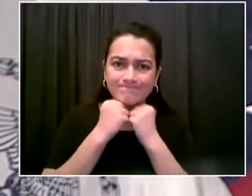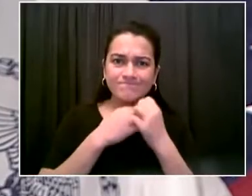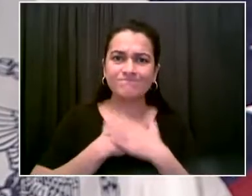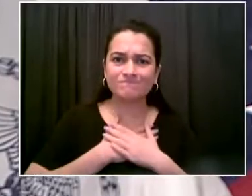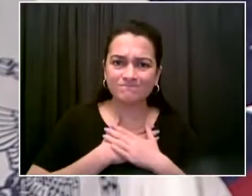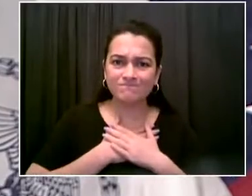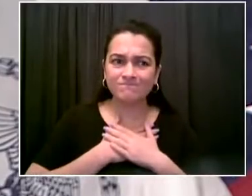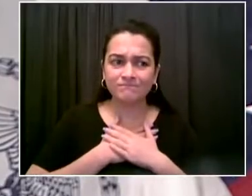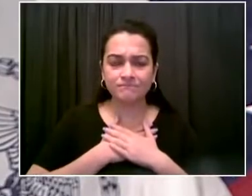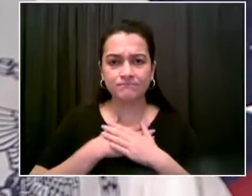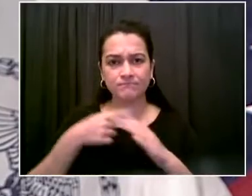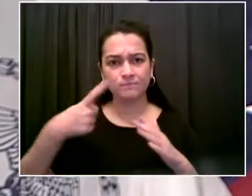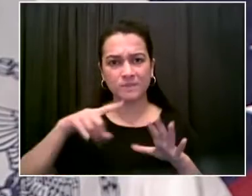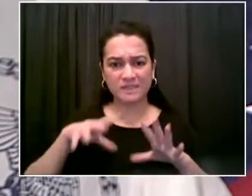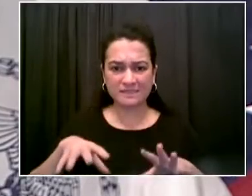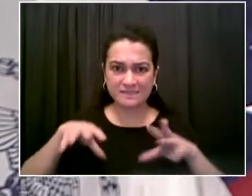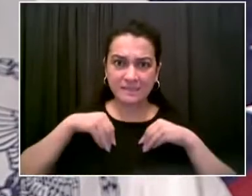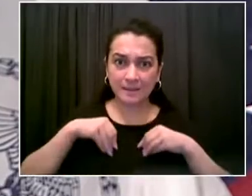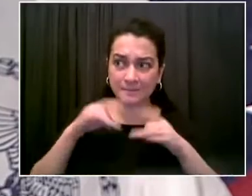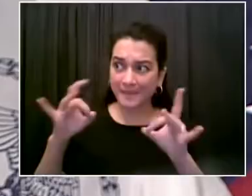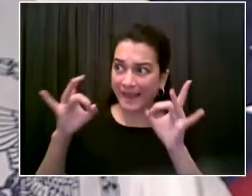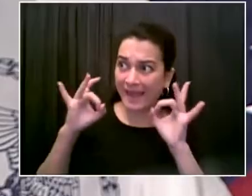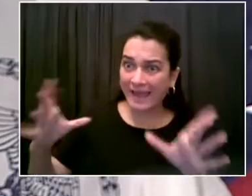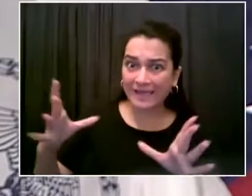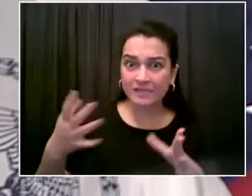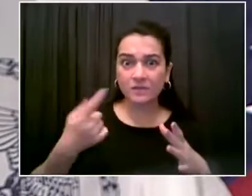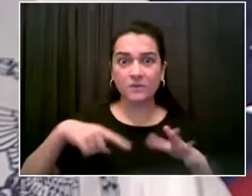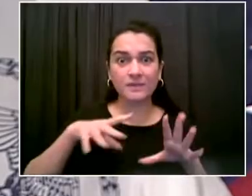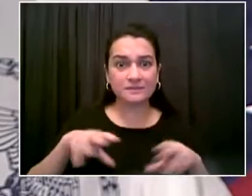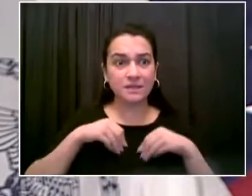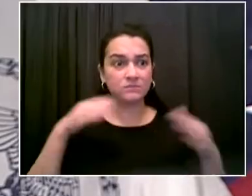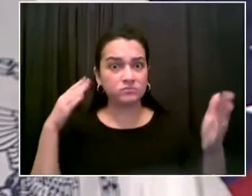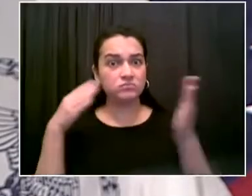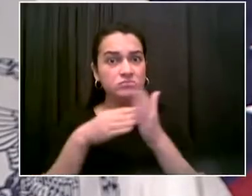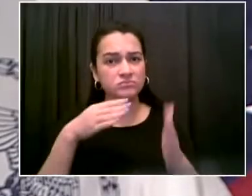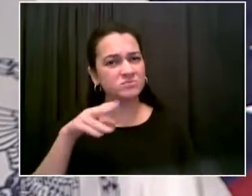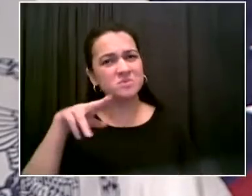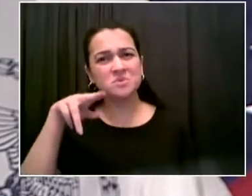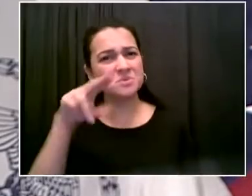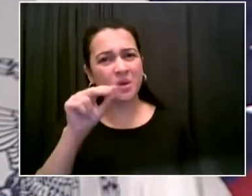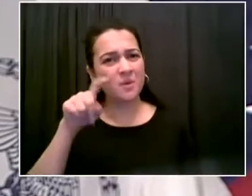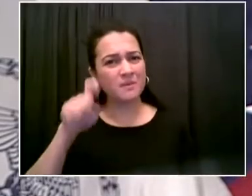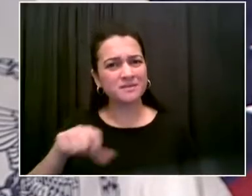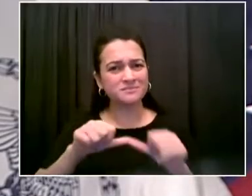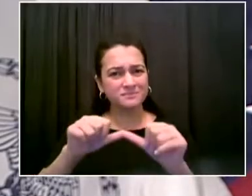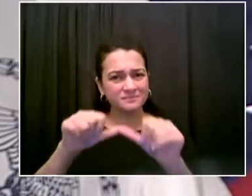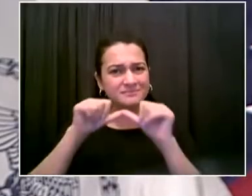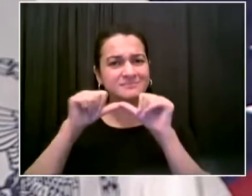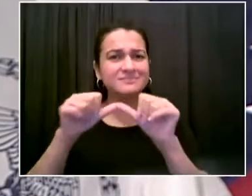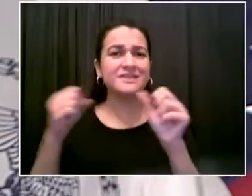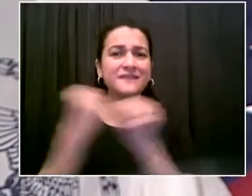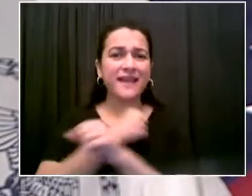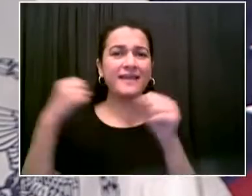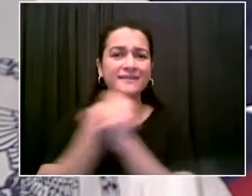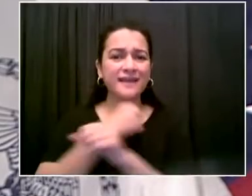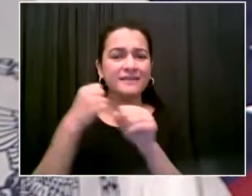DOWN ONTH OSE IDEALS AND SHOW VISIBLE, MEANINGFUL CHANGE AND IT CAN HAPPEN AND